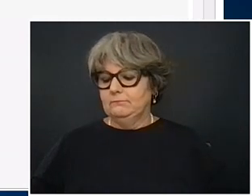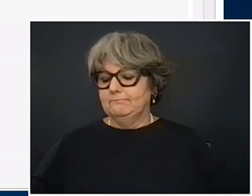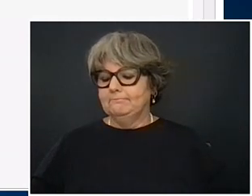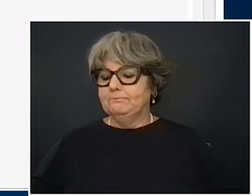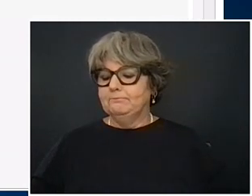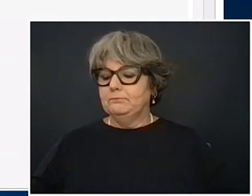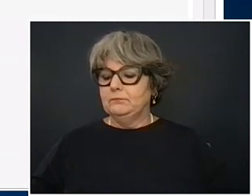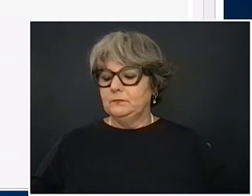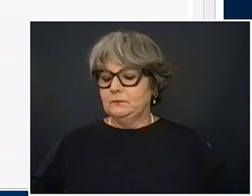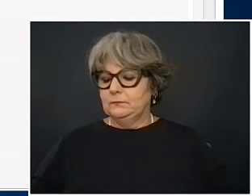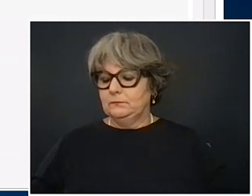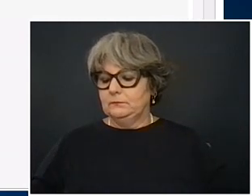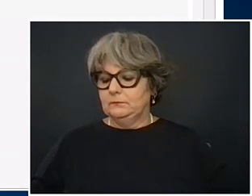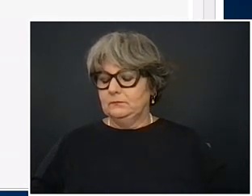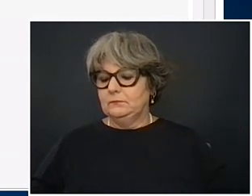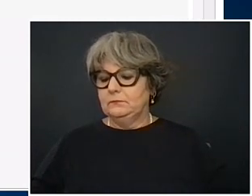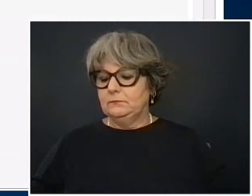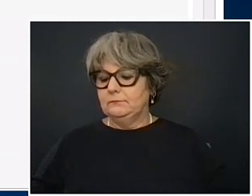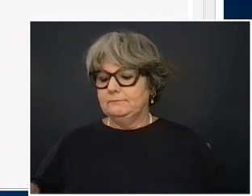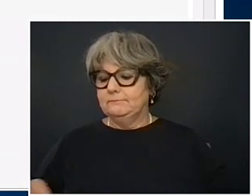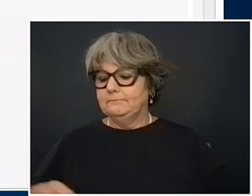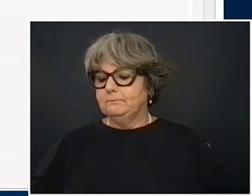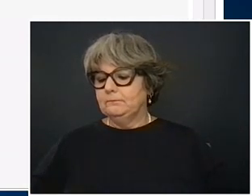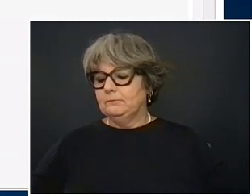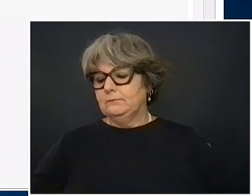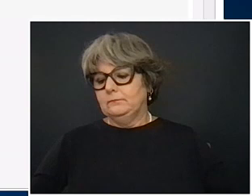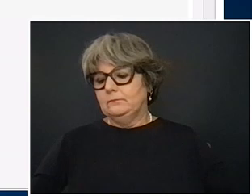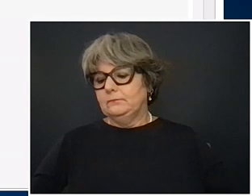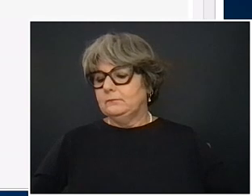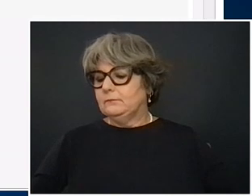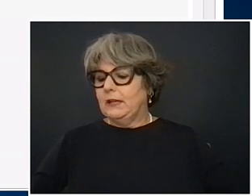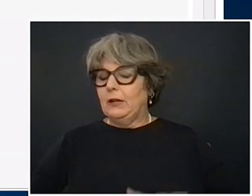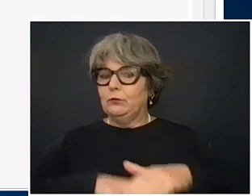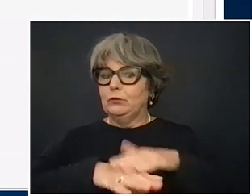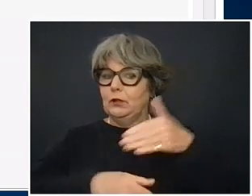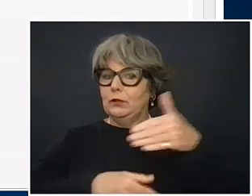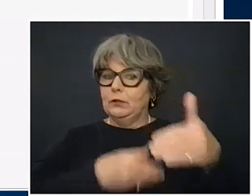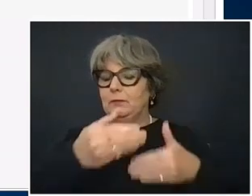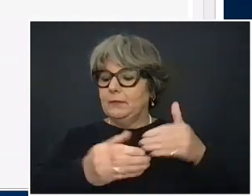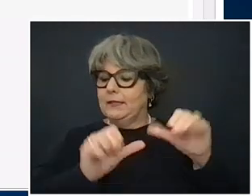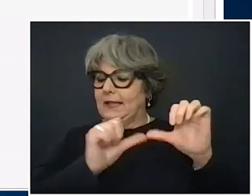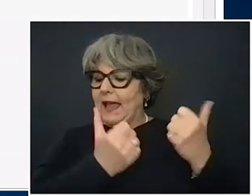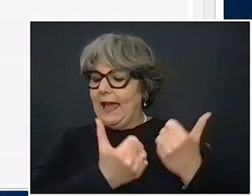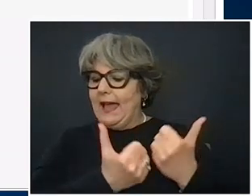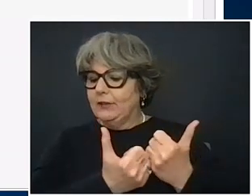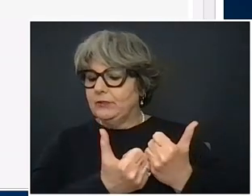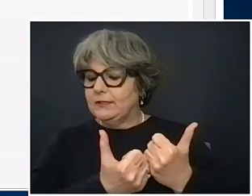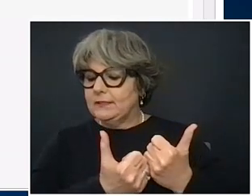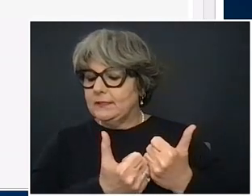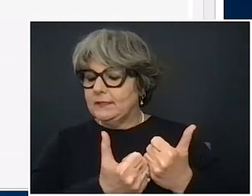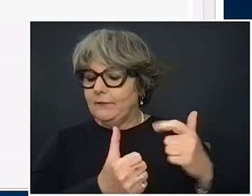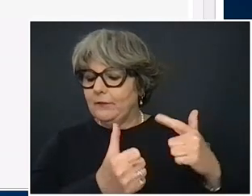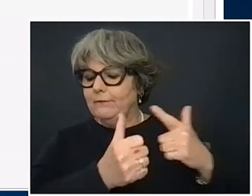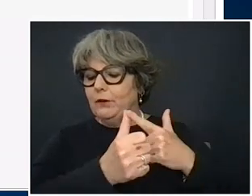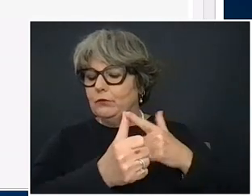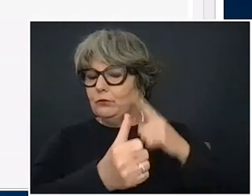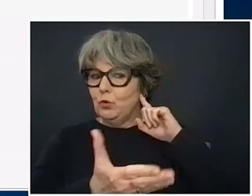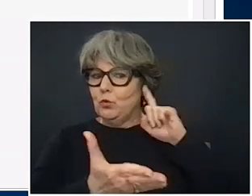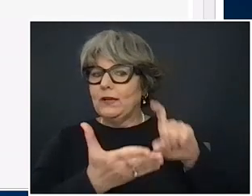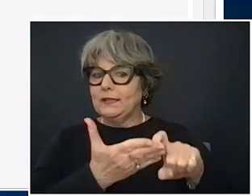don't want to slow the process down. I just want to remind everybody that an agency that's coming in for initial recognition, you know, they aren't- they